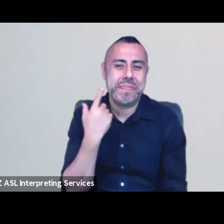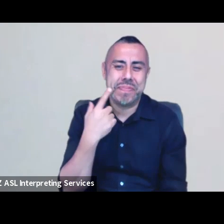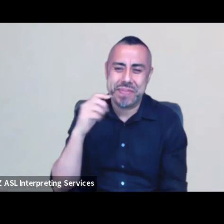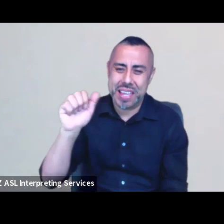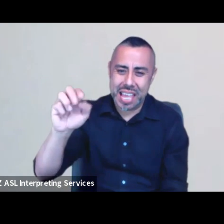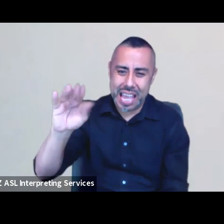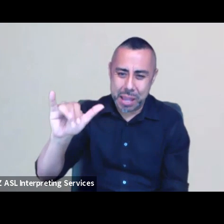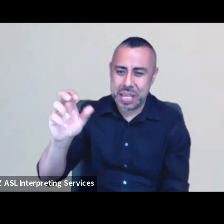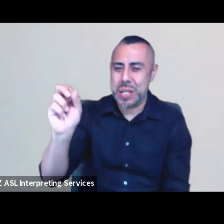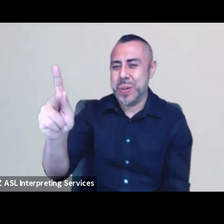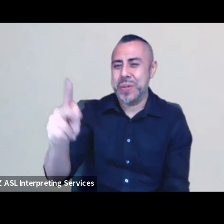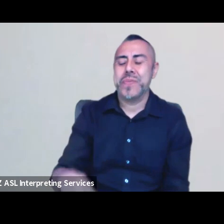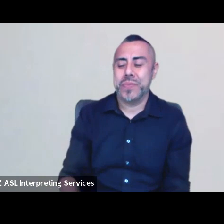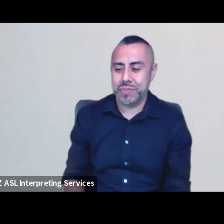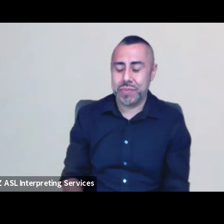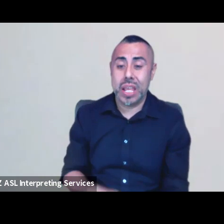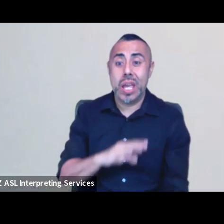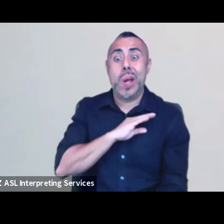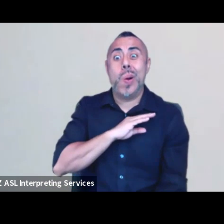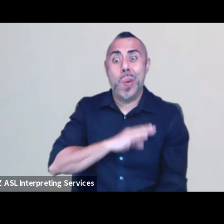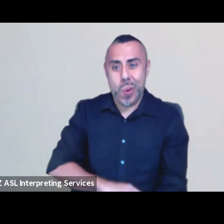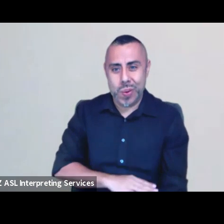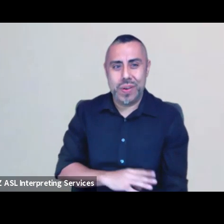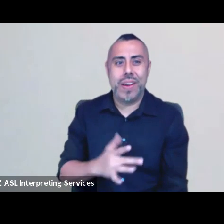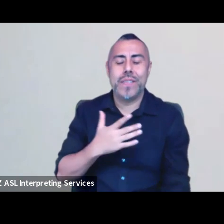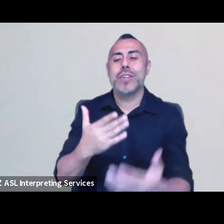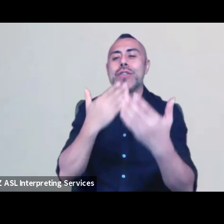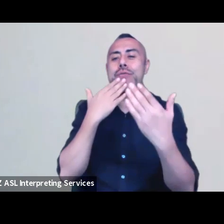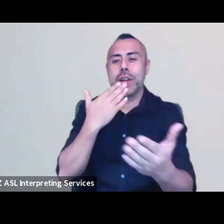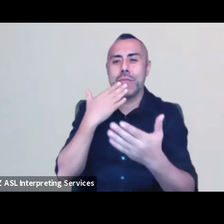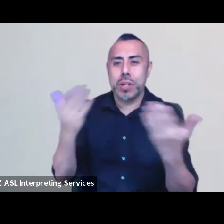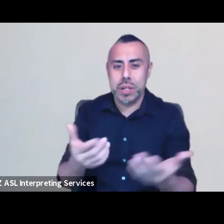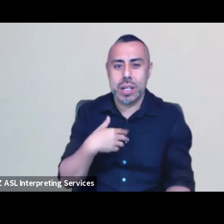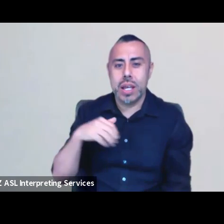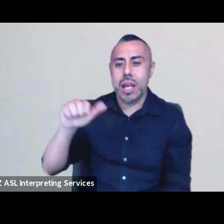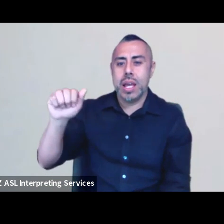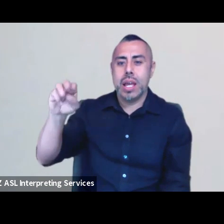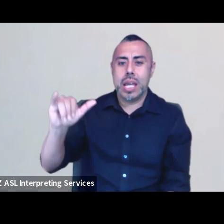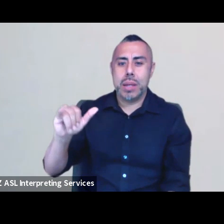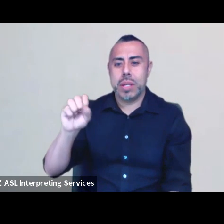Woo, wow, I'm so grateful to be here. I'm Amy Smith, I'm a dance and theater artist